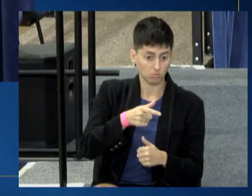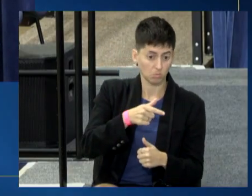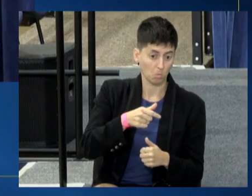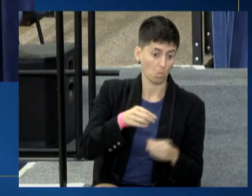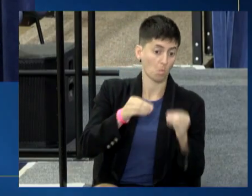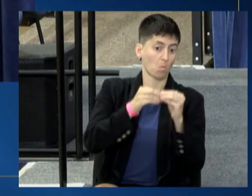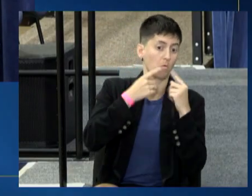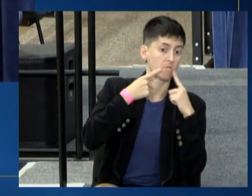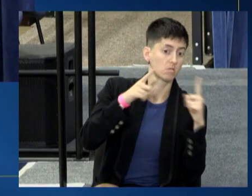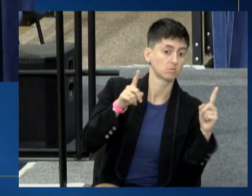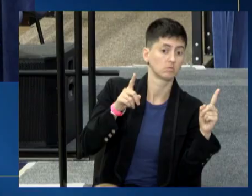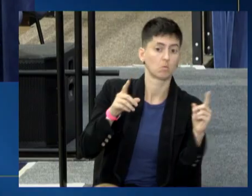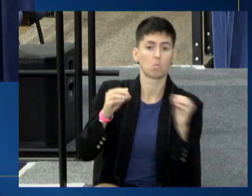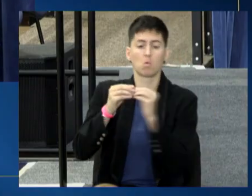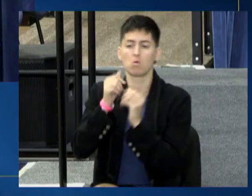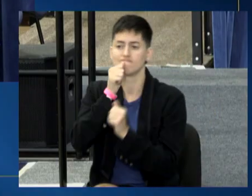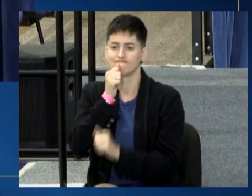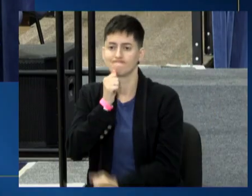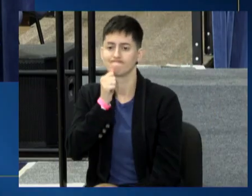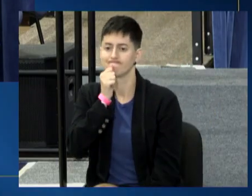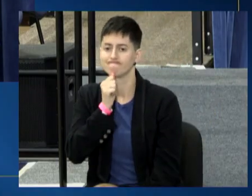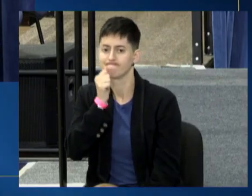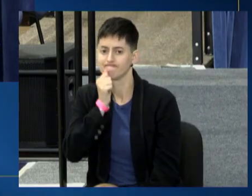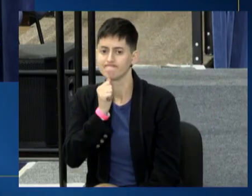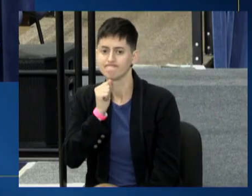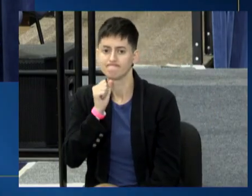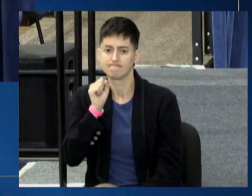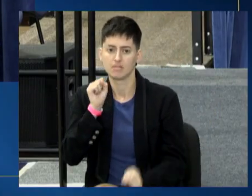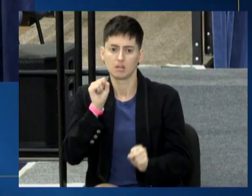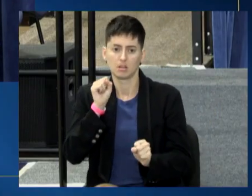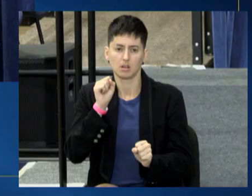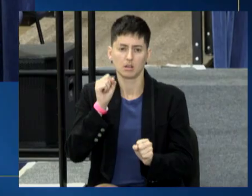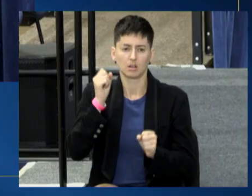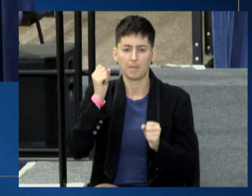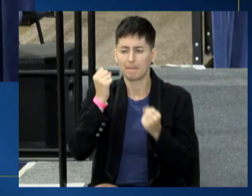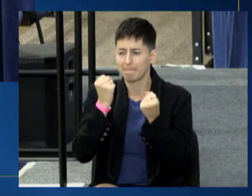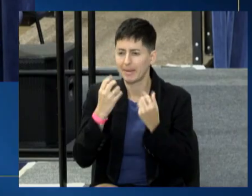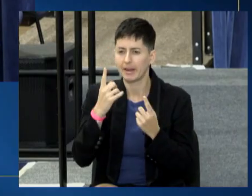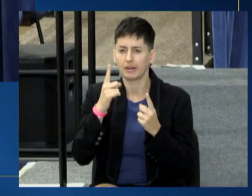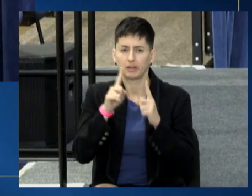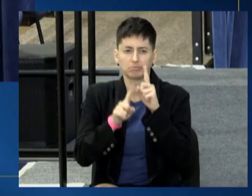efficacy with less duration of therapy or with a lower dose even? And increasingly, what's the